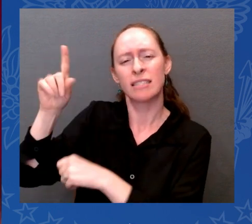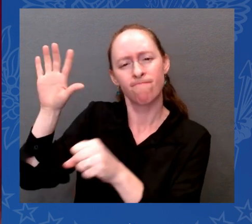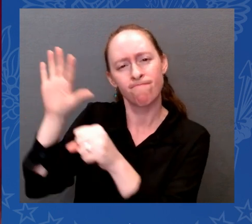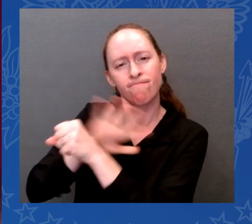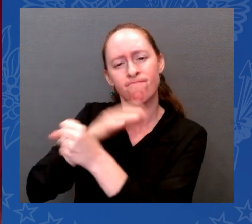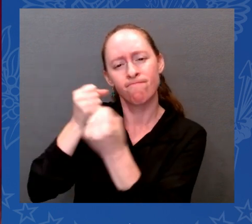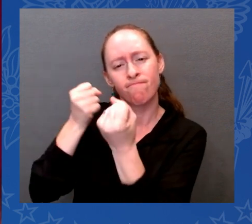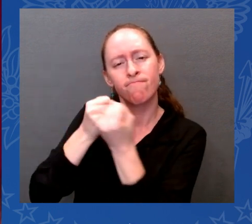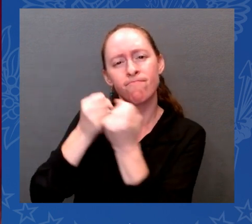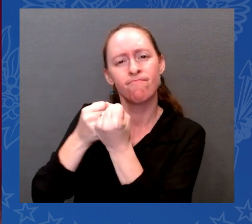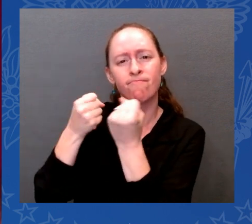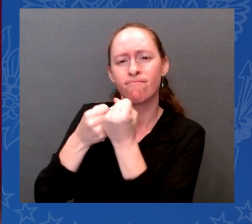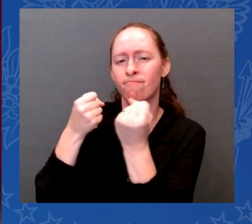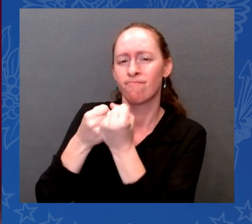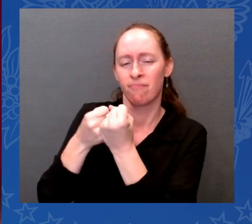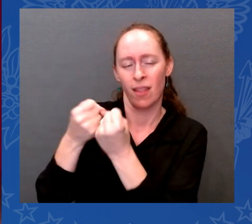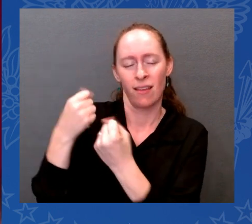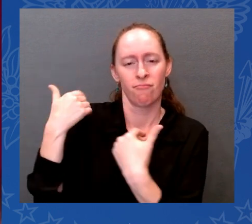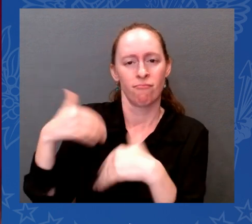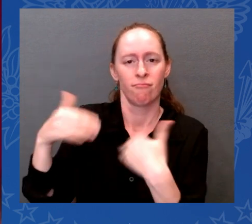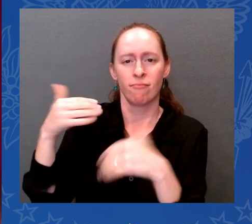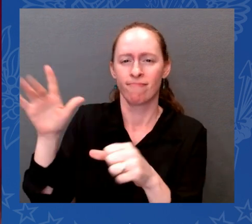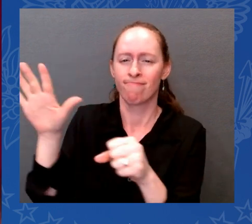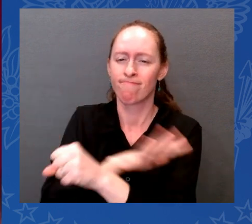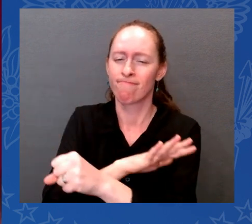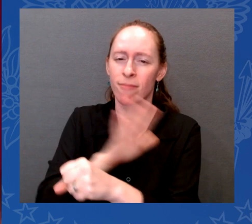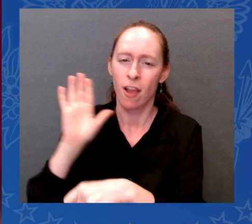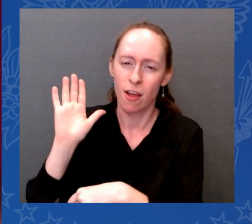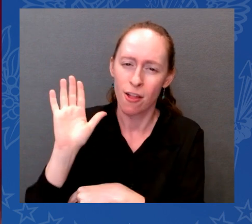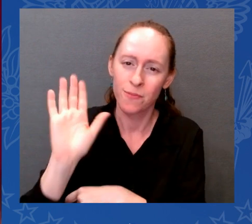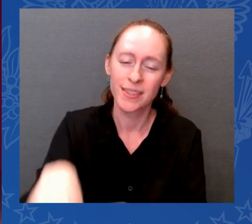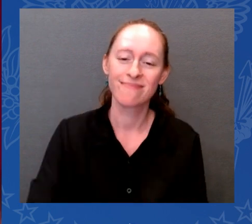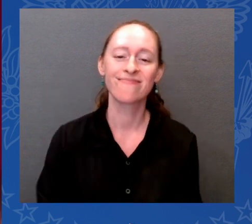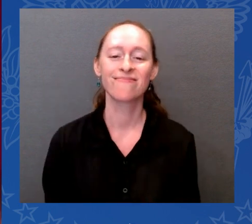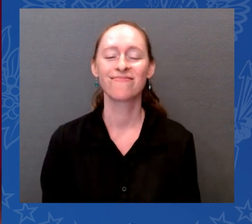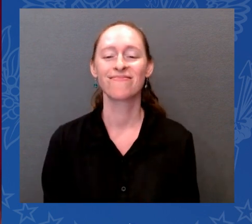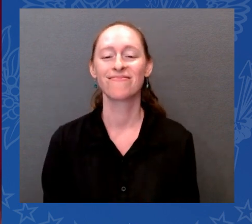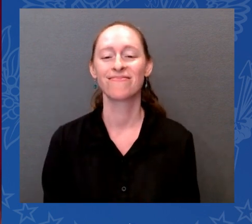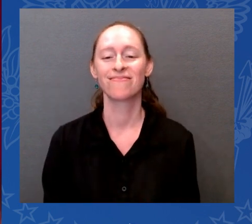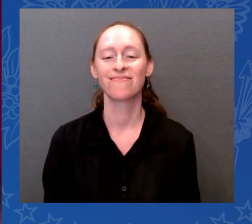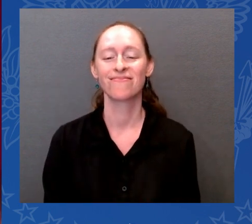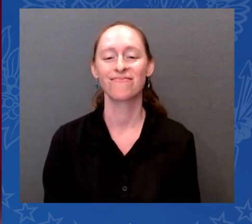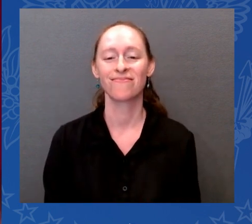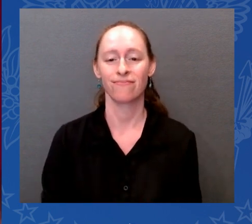President Joe Biden was a founding co-chair of the Congressional Fire Service Caucus